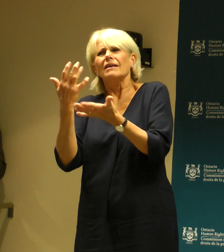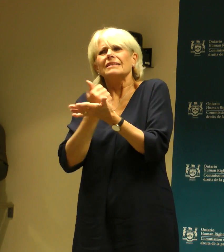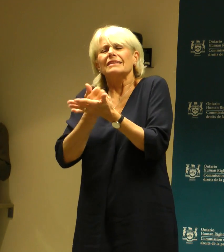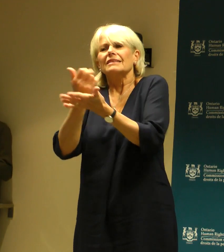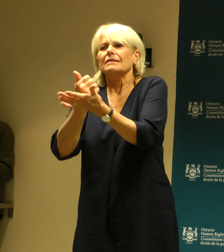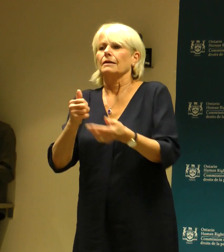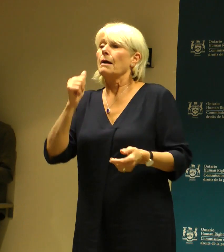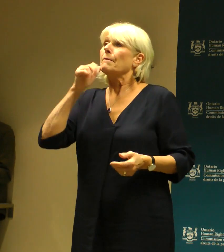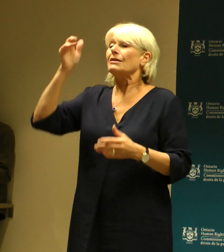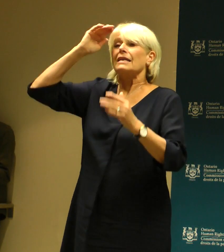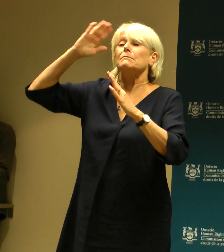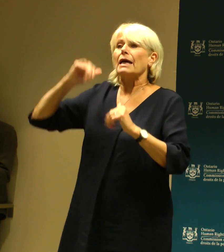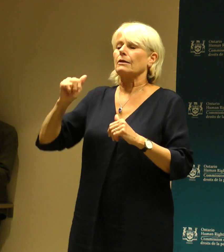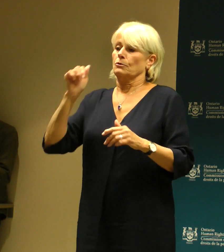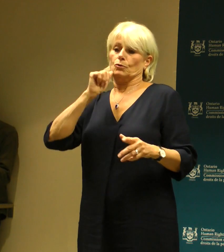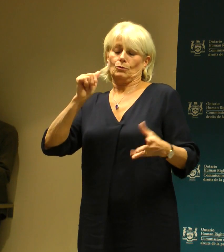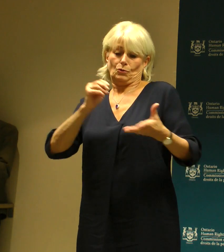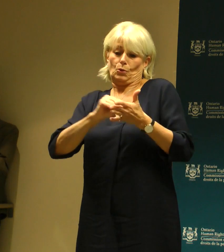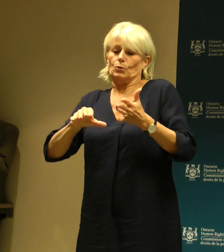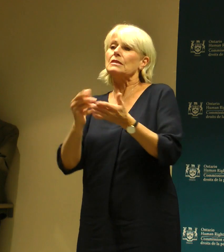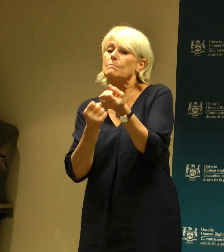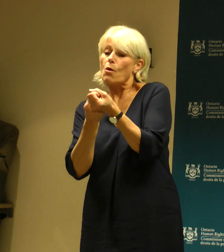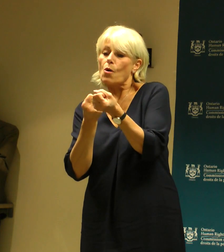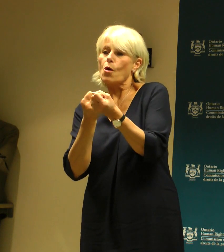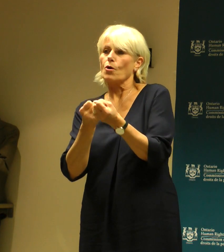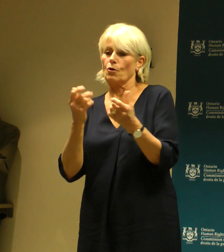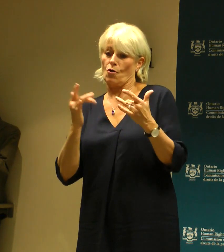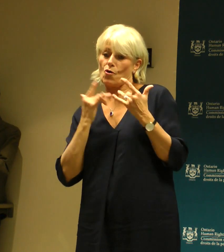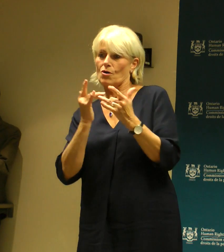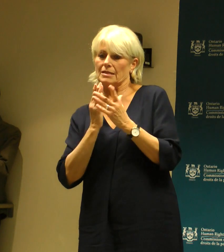Parents expect that students will be supported with early interventions that are